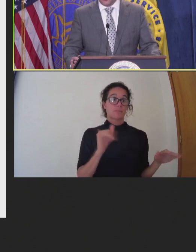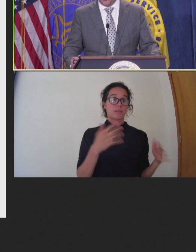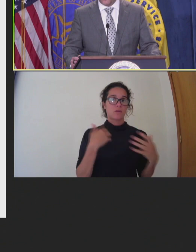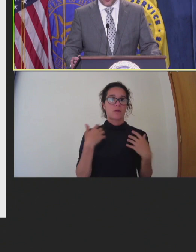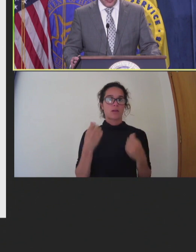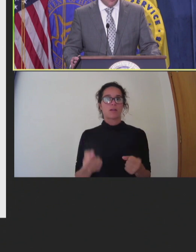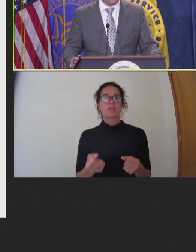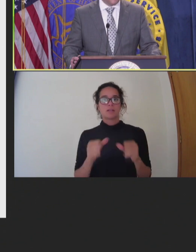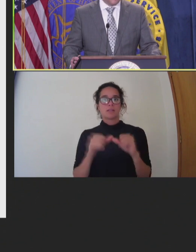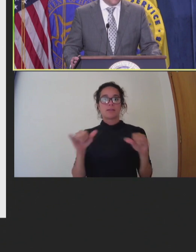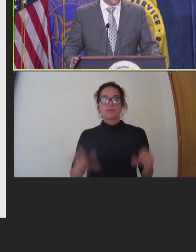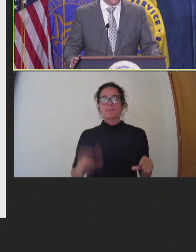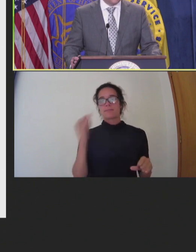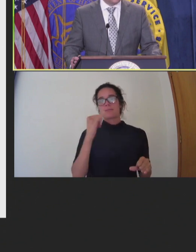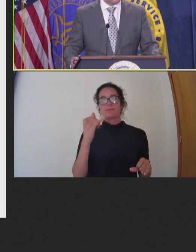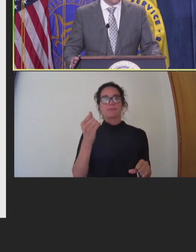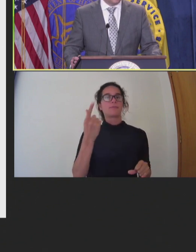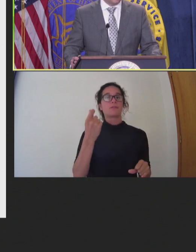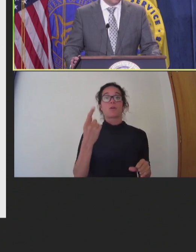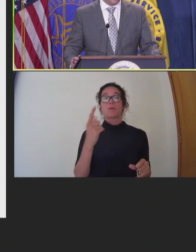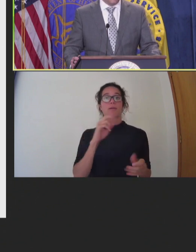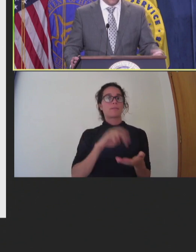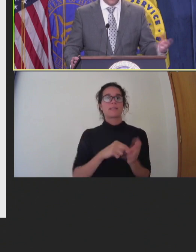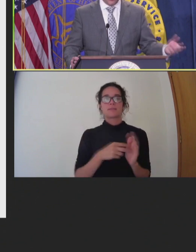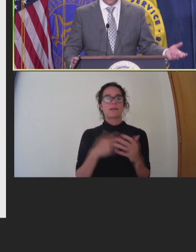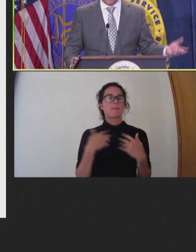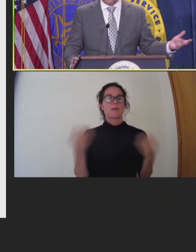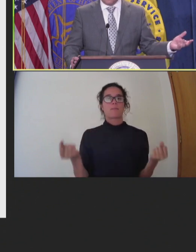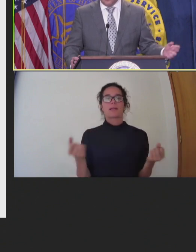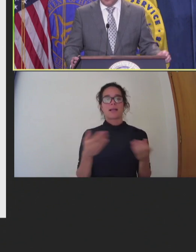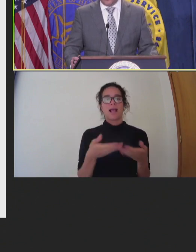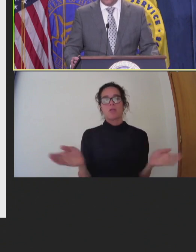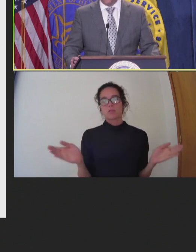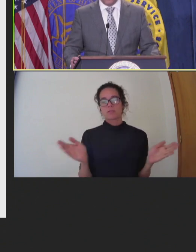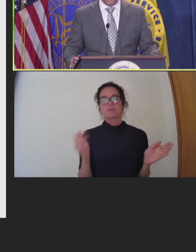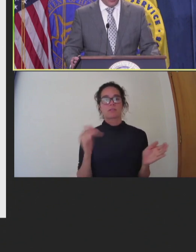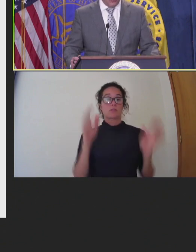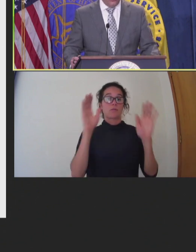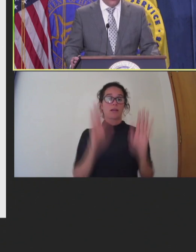which is great. Determine the patients and the teammates that were exposed